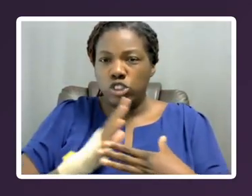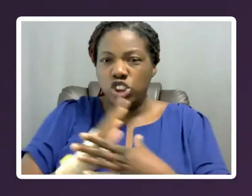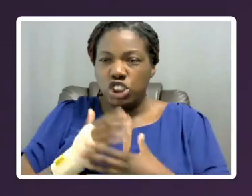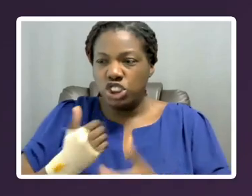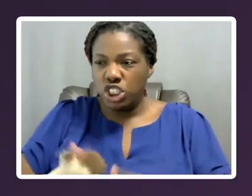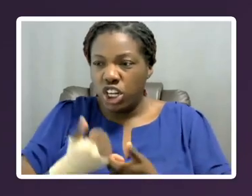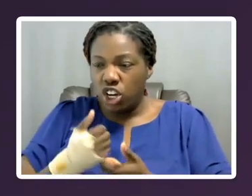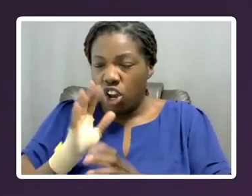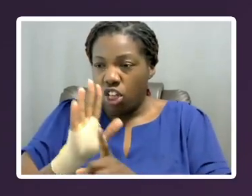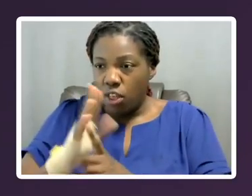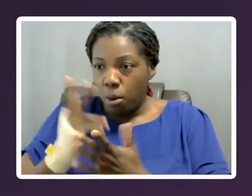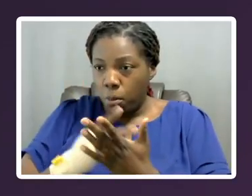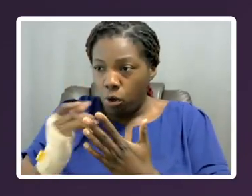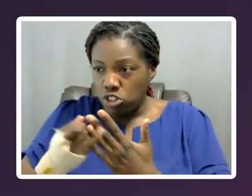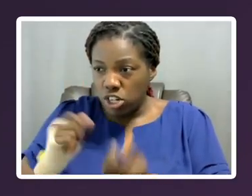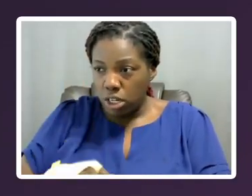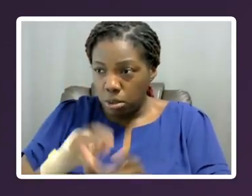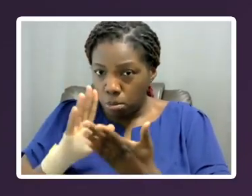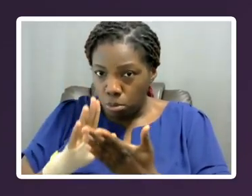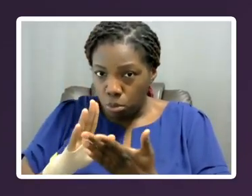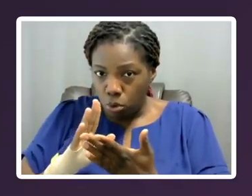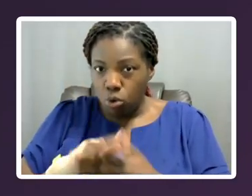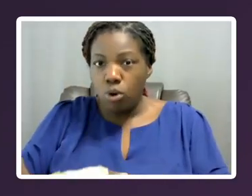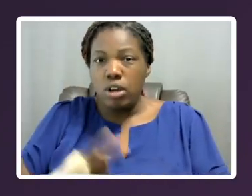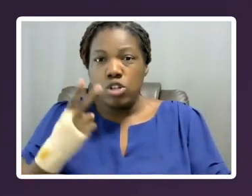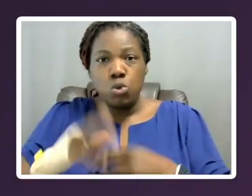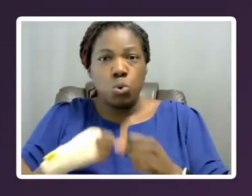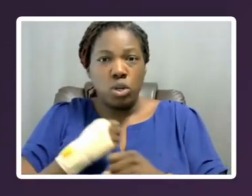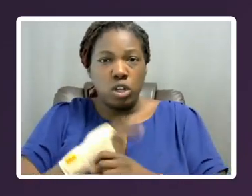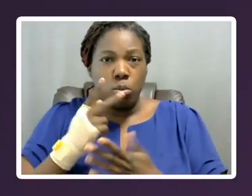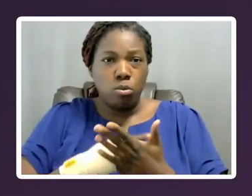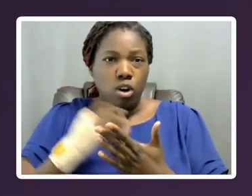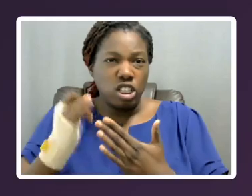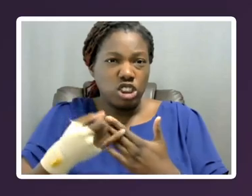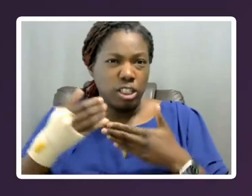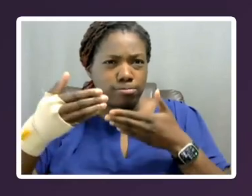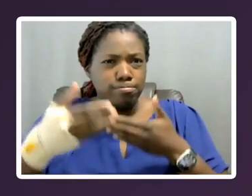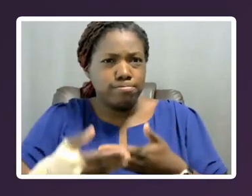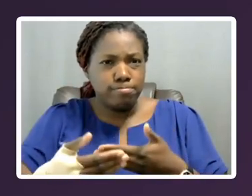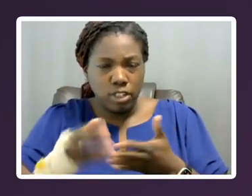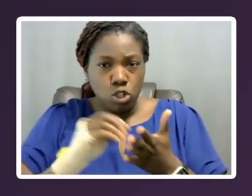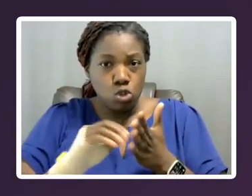approach to the project. It being a two-year project, the students -- next year we will host